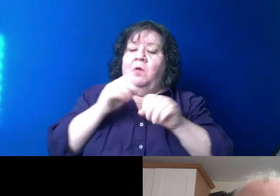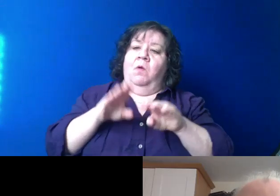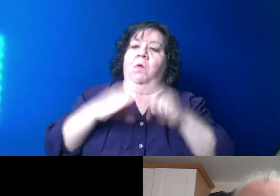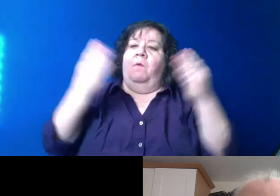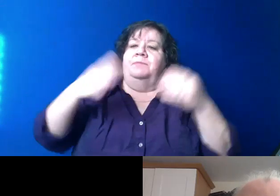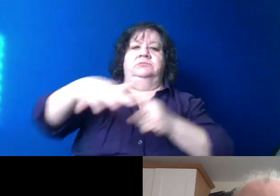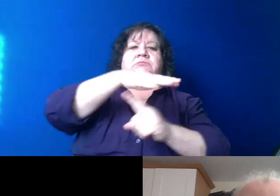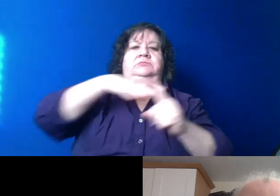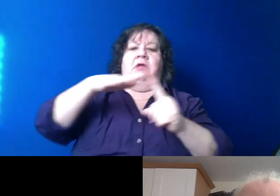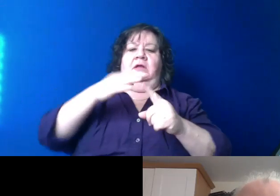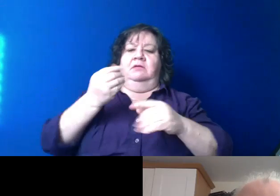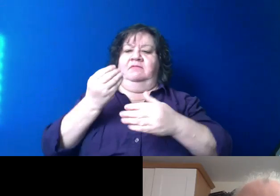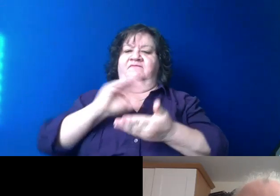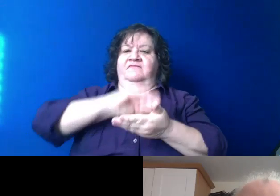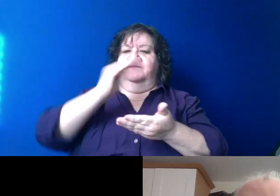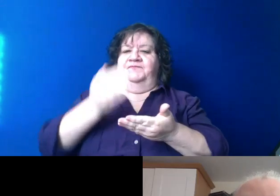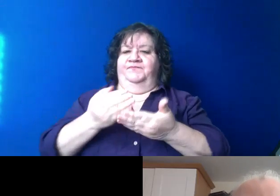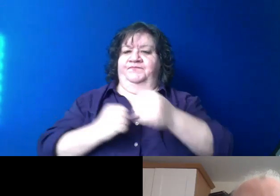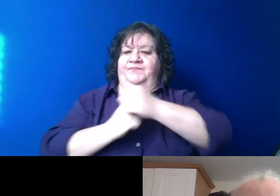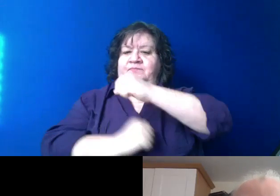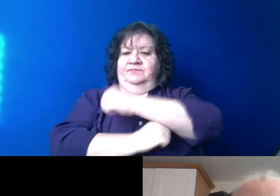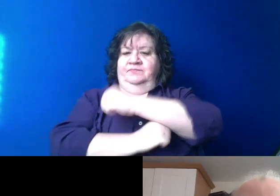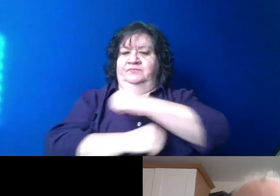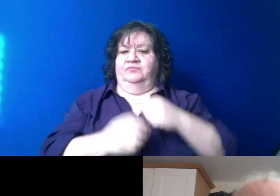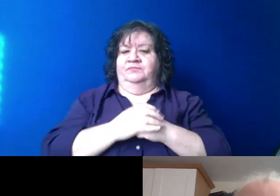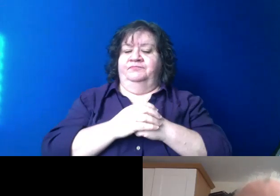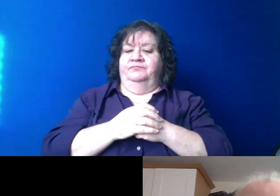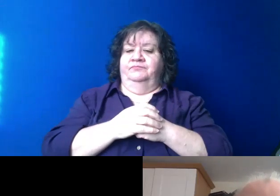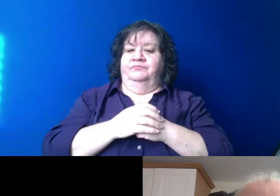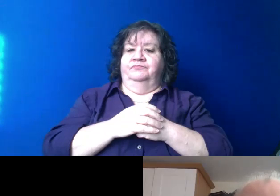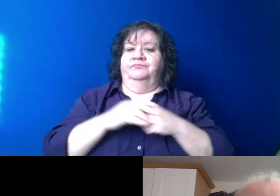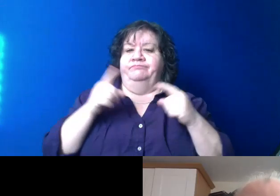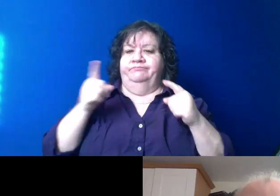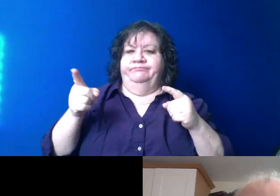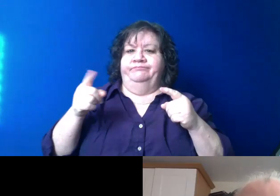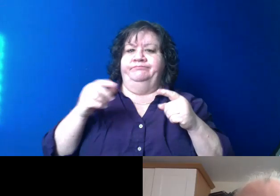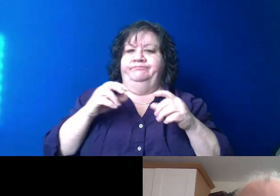feel free to post the link here so colleagues can if they're interested they can also join that